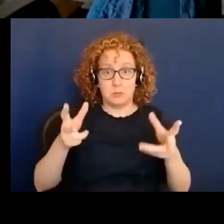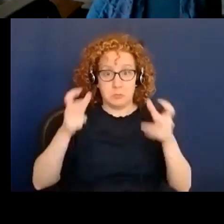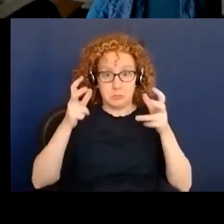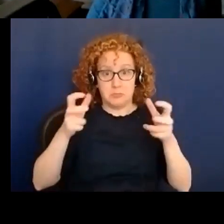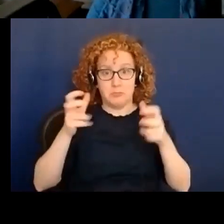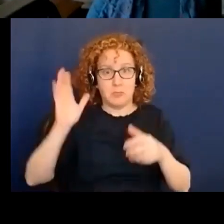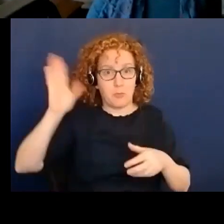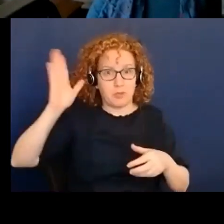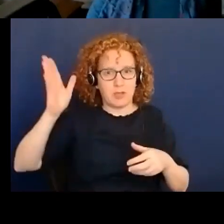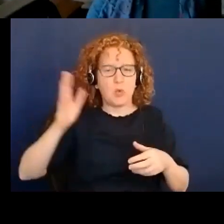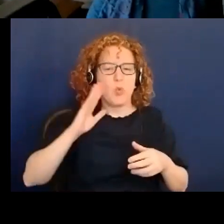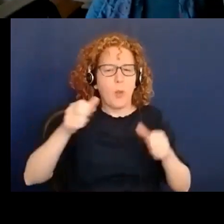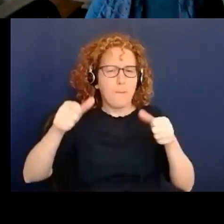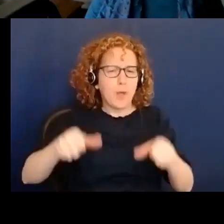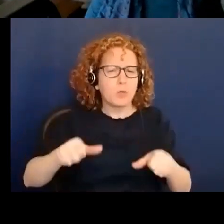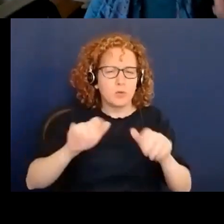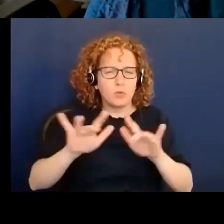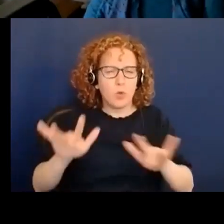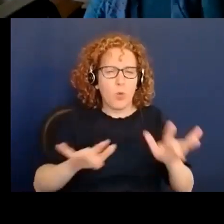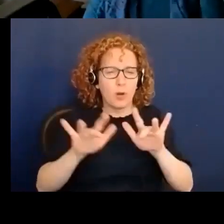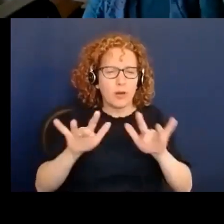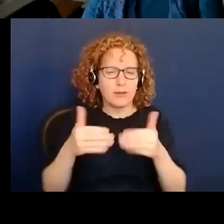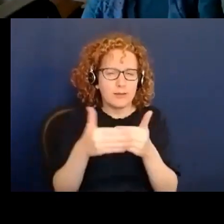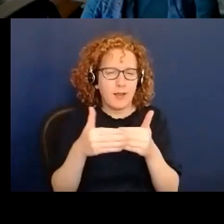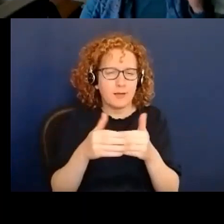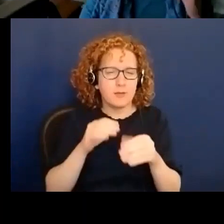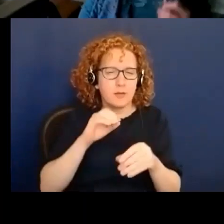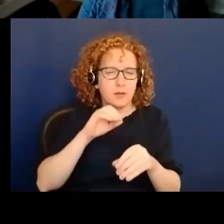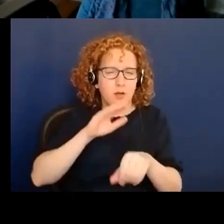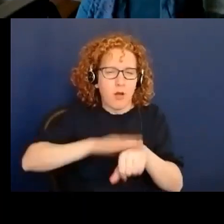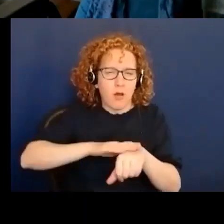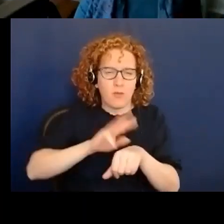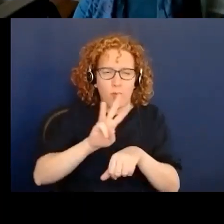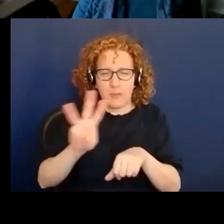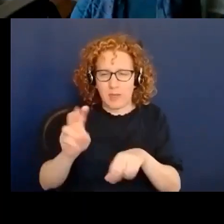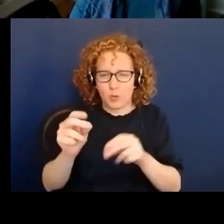posting a recording and the slides on our website as quickly as possible so that you can go back and